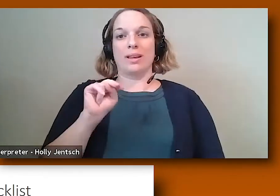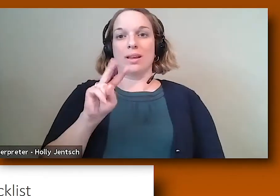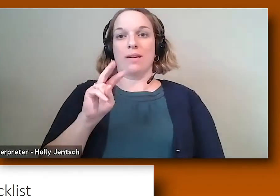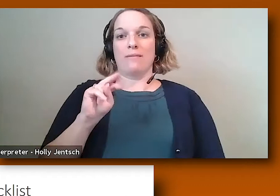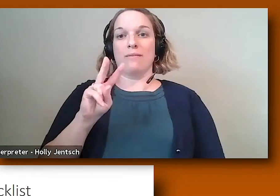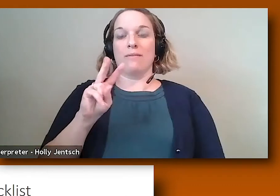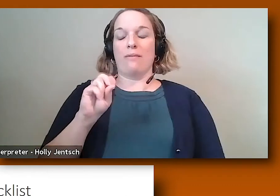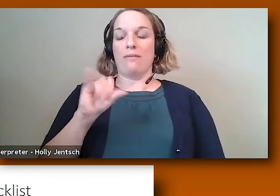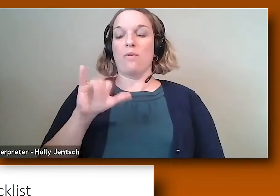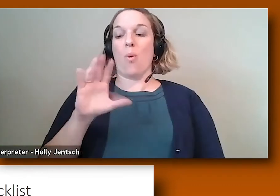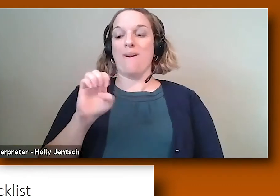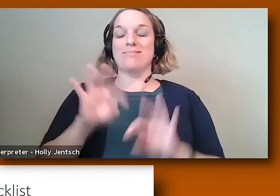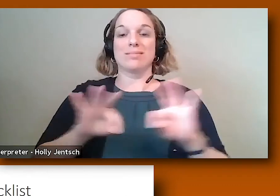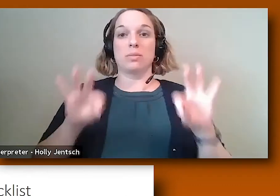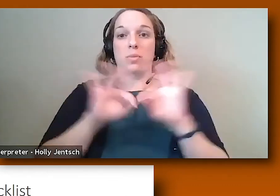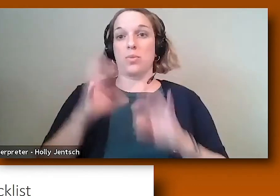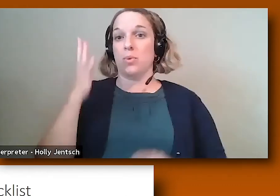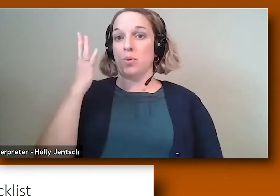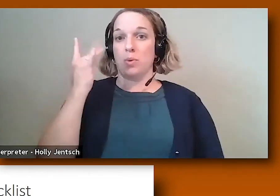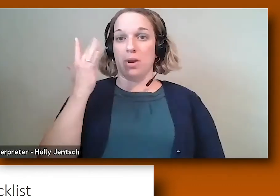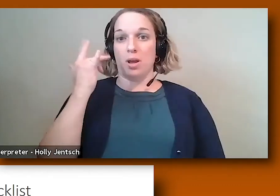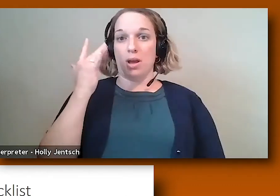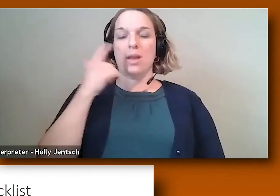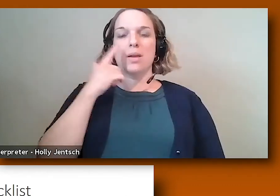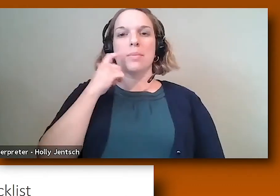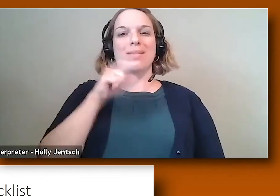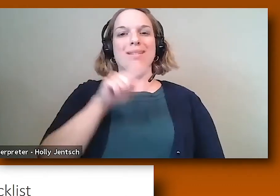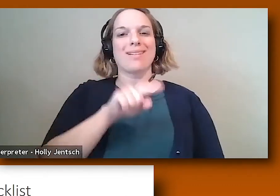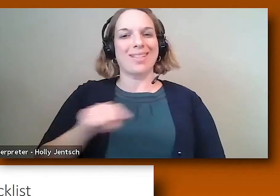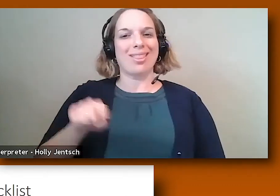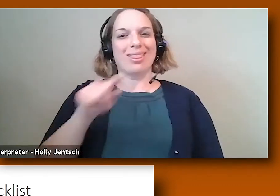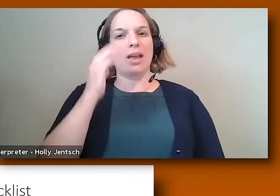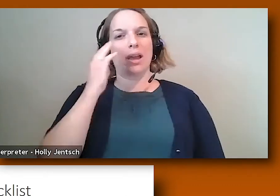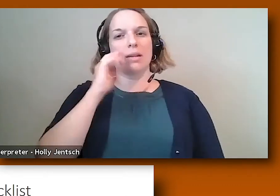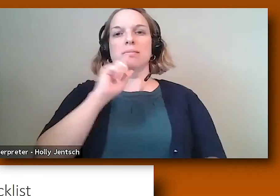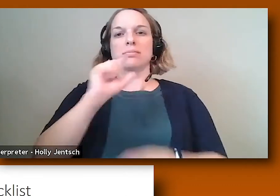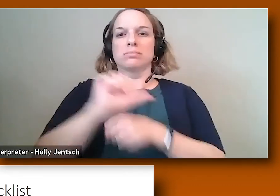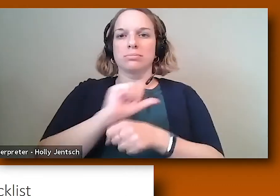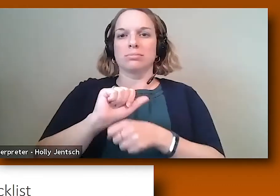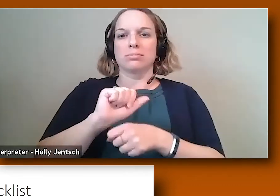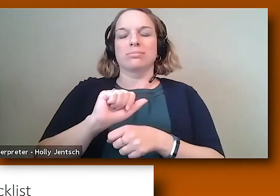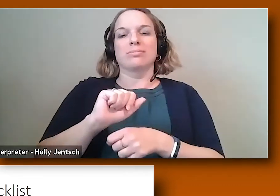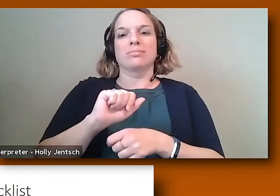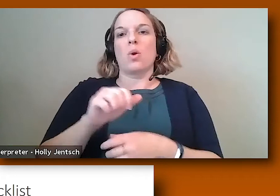is so important is because they are really the ones who will know the true scope of work